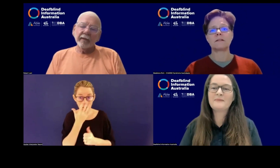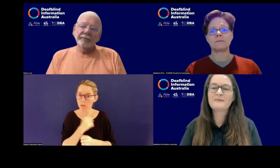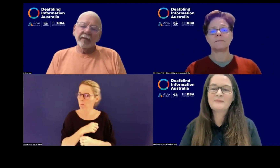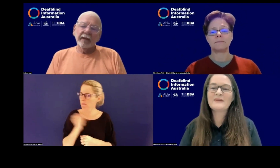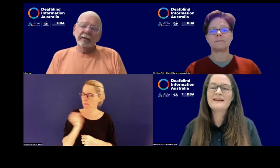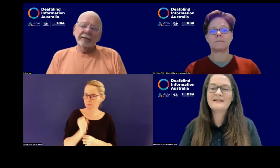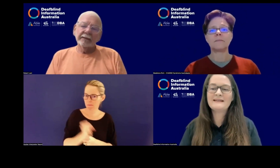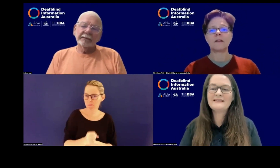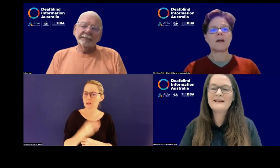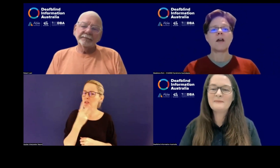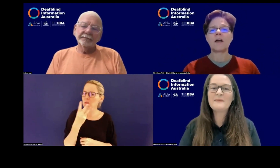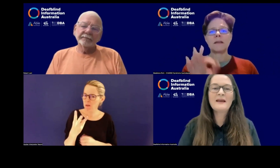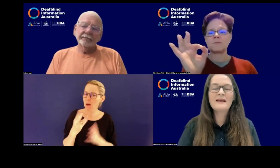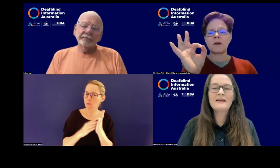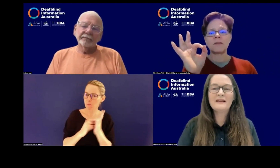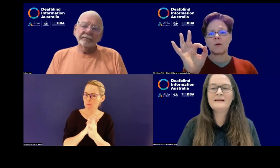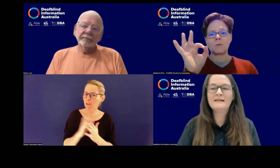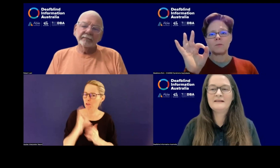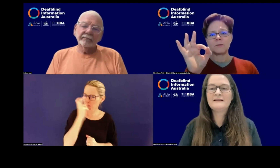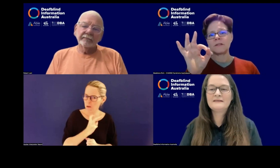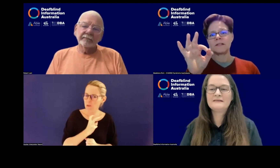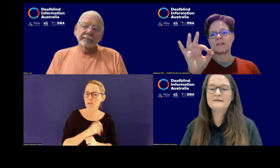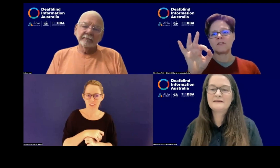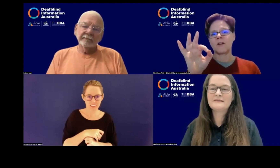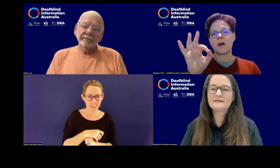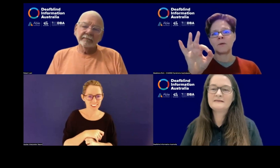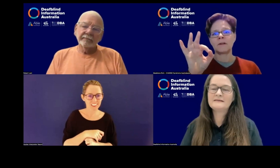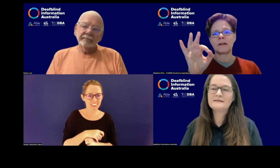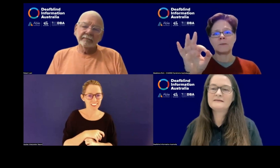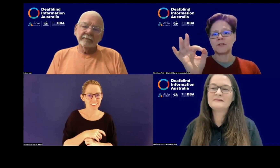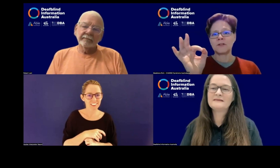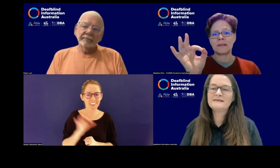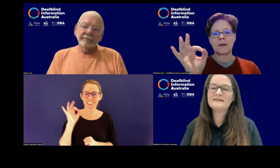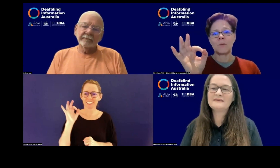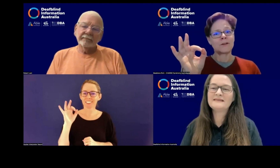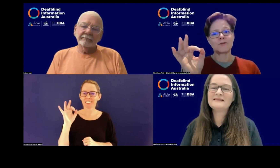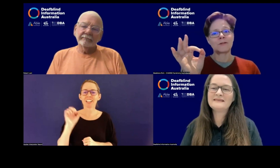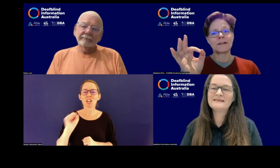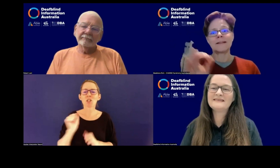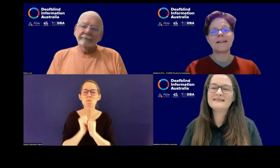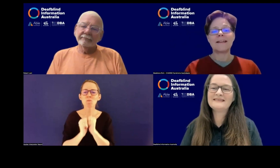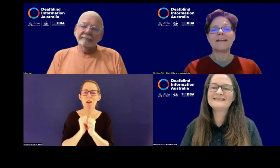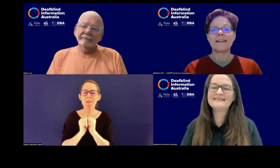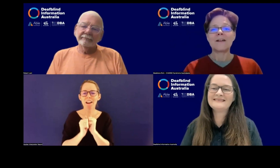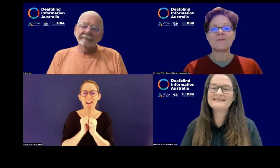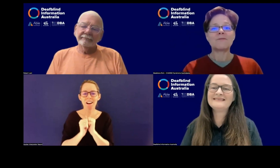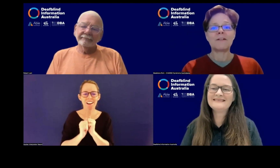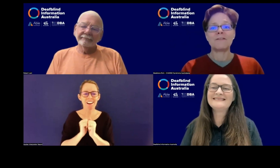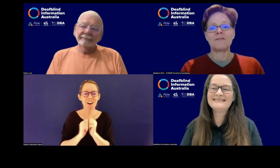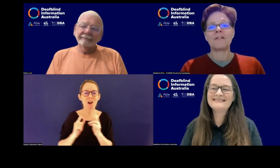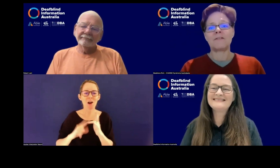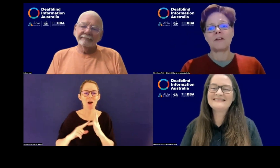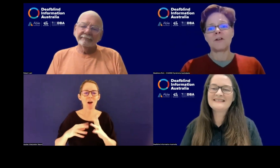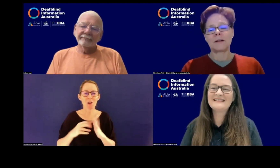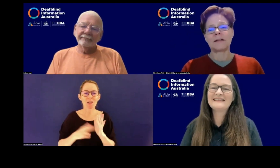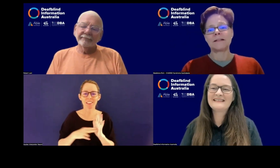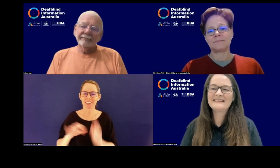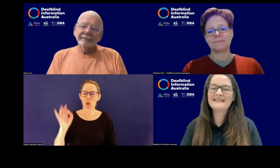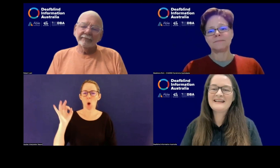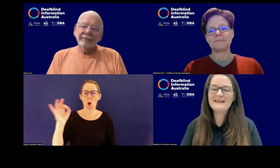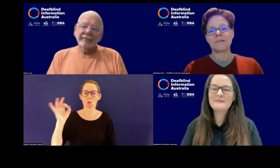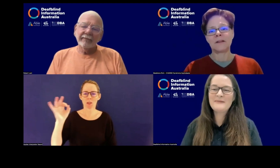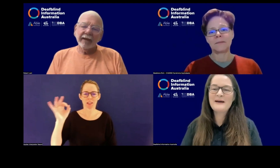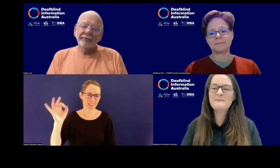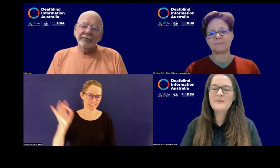His brother, this was his sign for 'Owen.' He was doing that well and truly, very, very quickly.